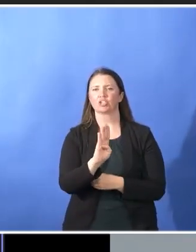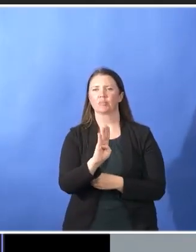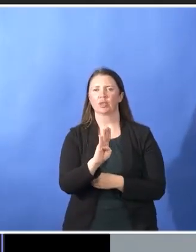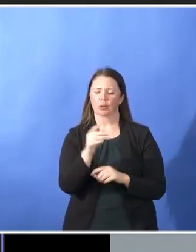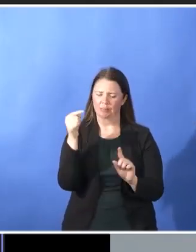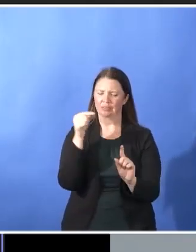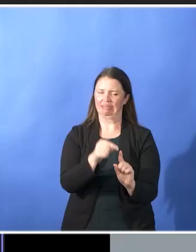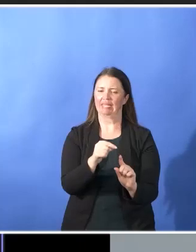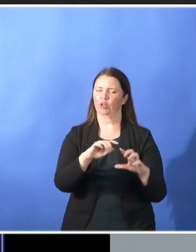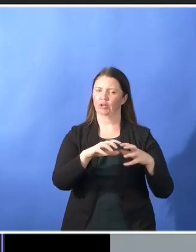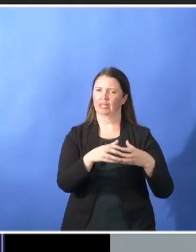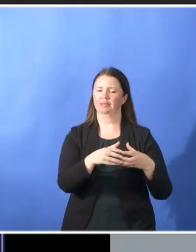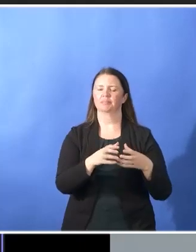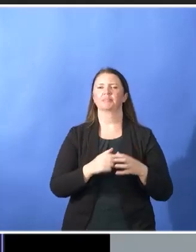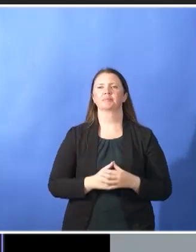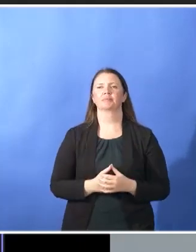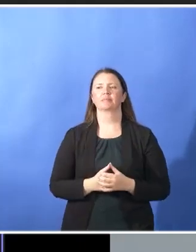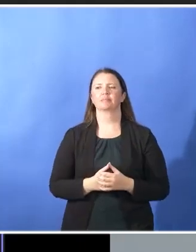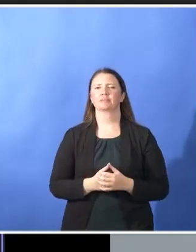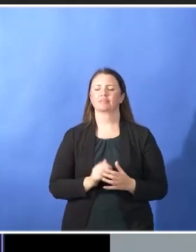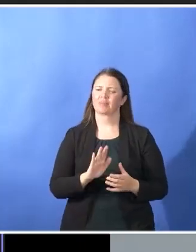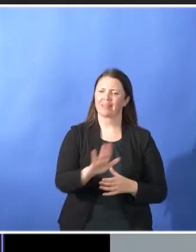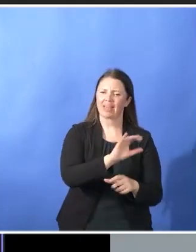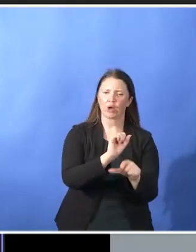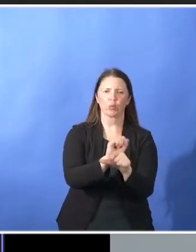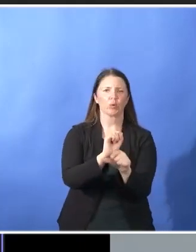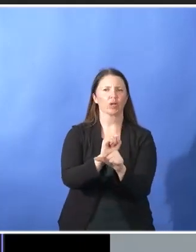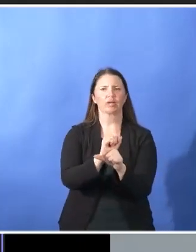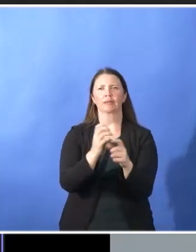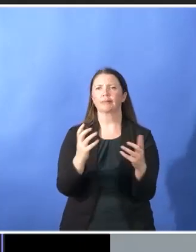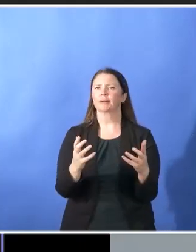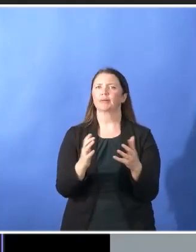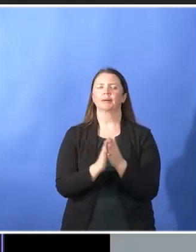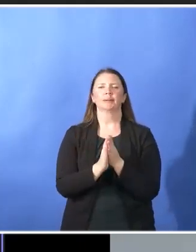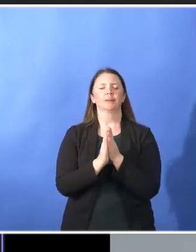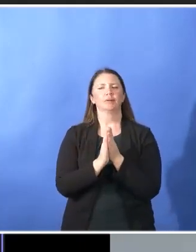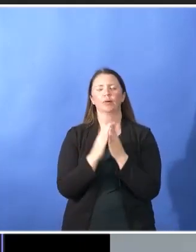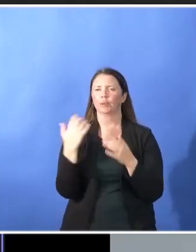PARTICULAR WHOSE WORK HAS BEEN